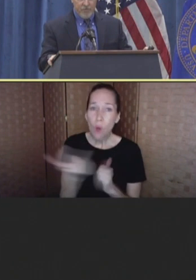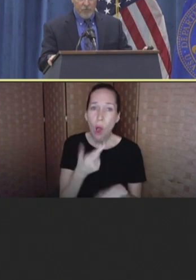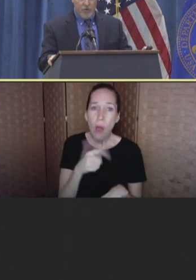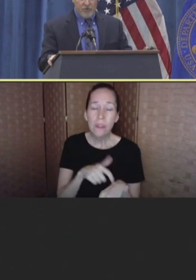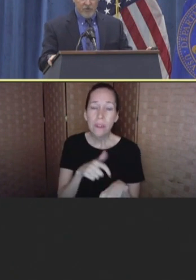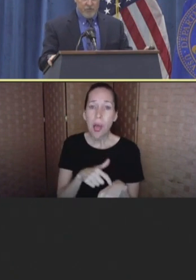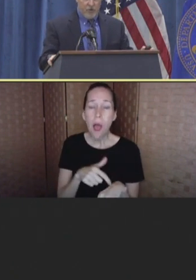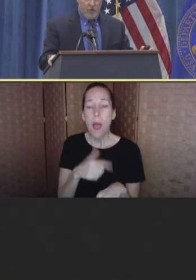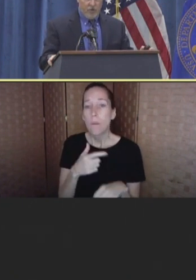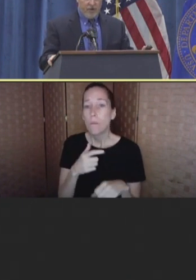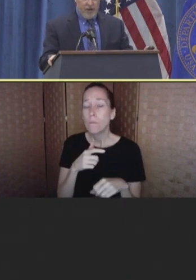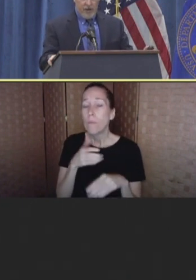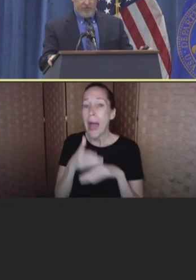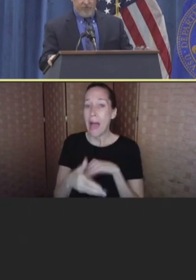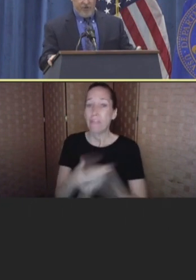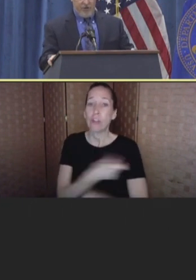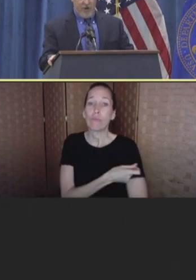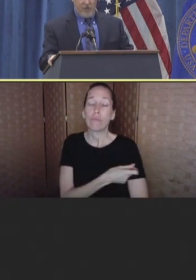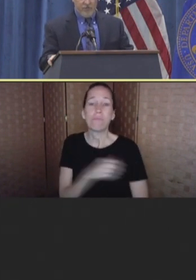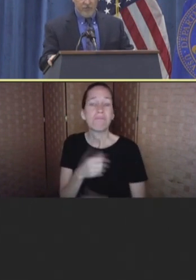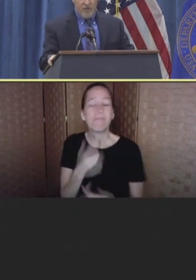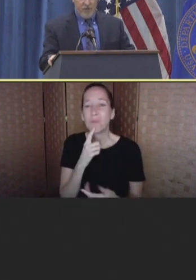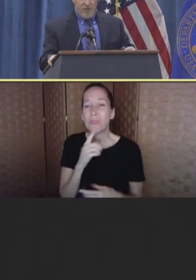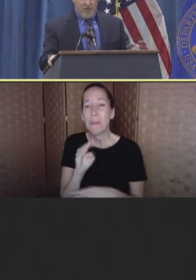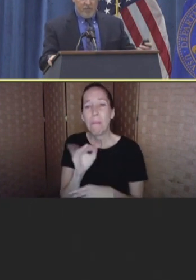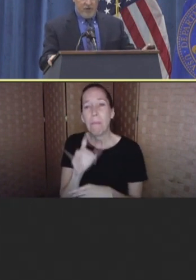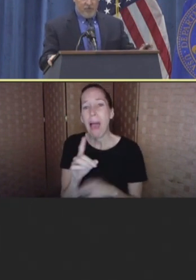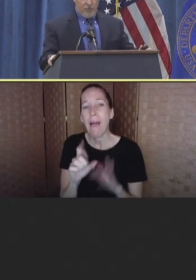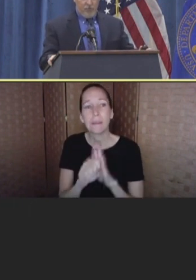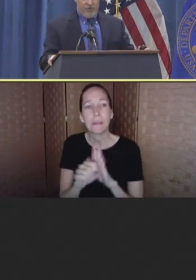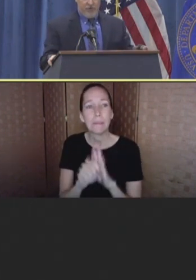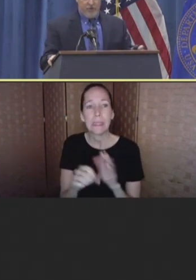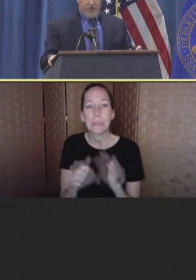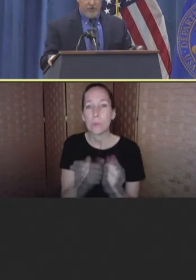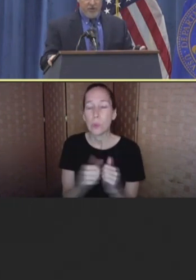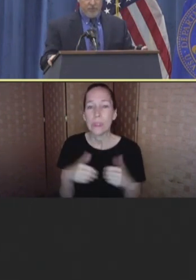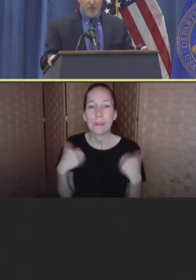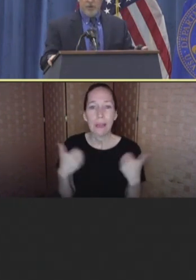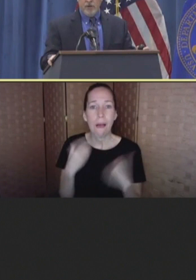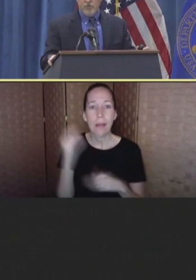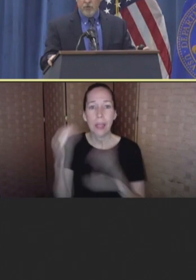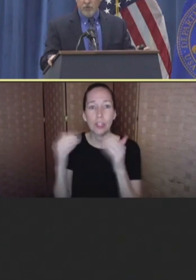The risk, as observed in adolescents and adults, and potential risk under assessment in children